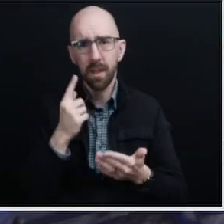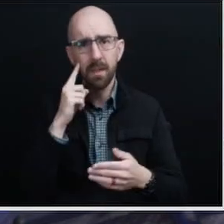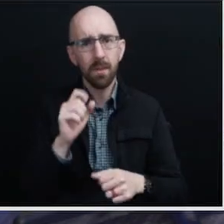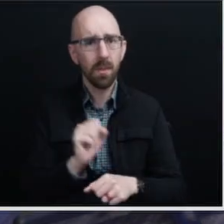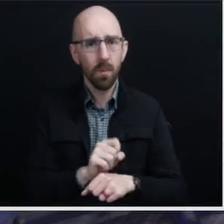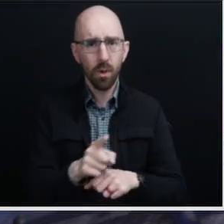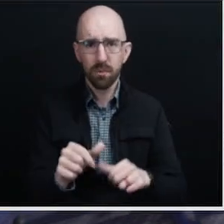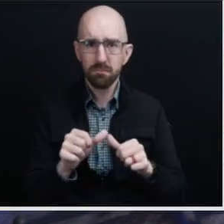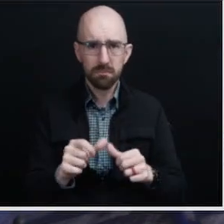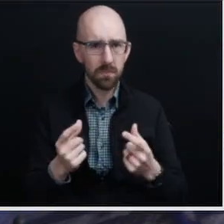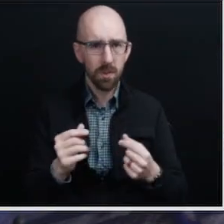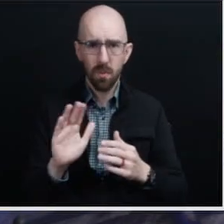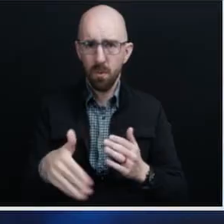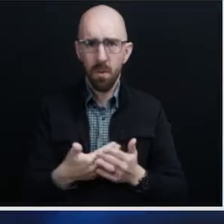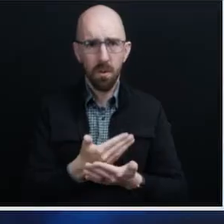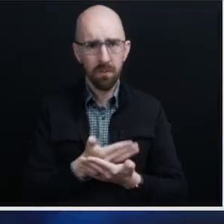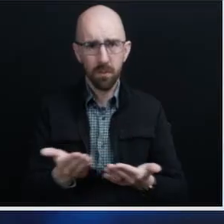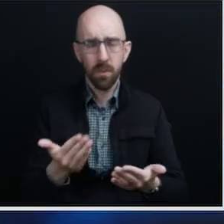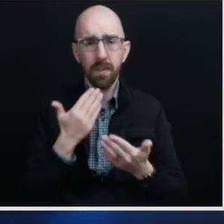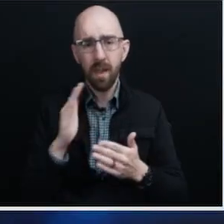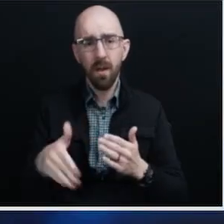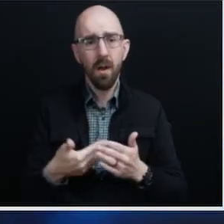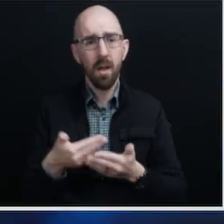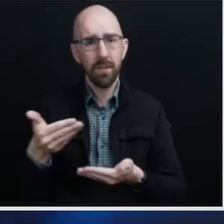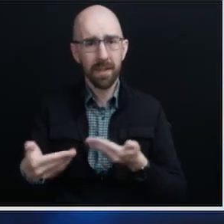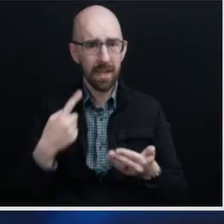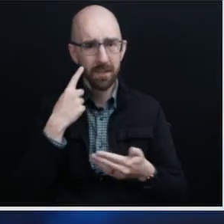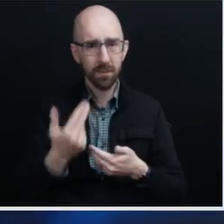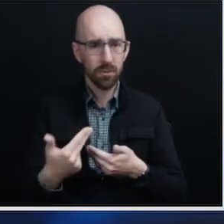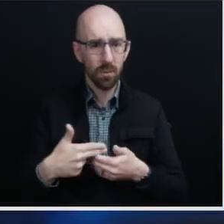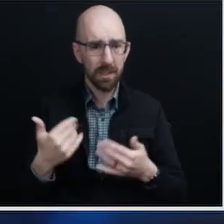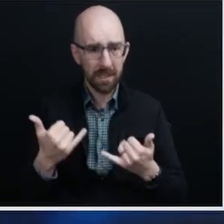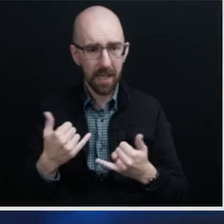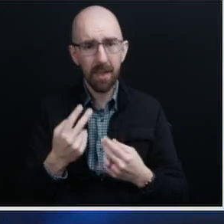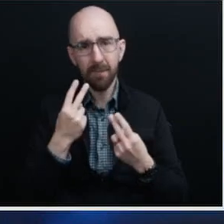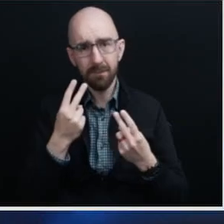you. Thank you to all of our guests for being with us. Thanks to our viewers for being with us today.